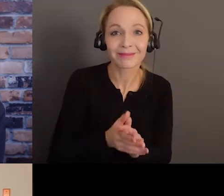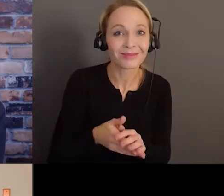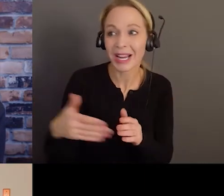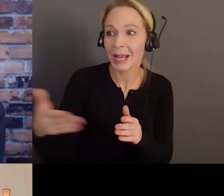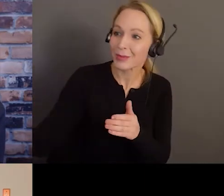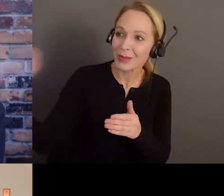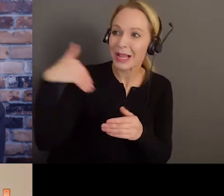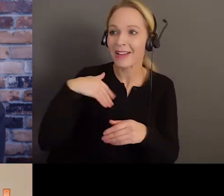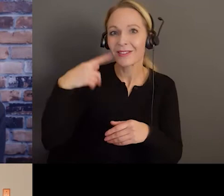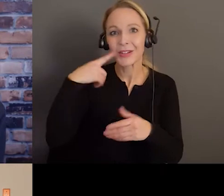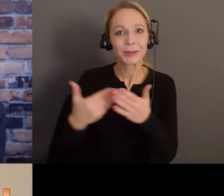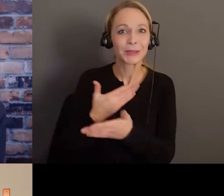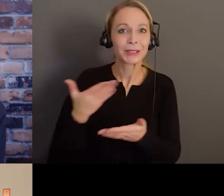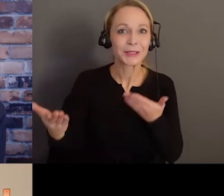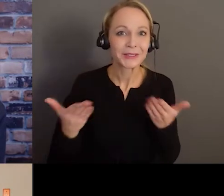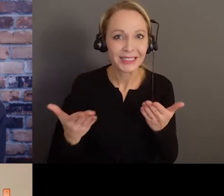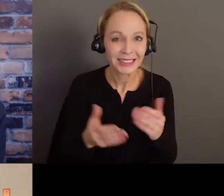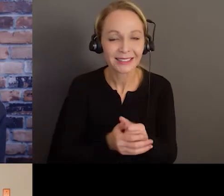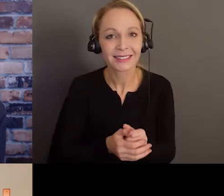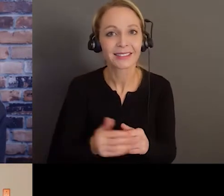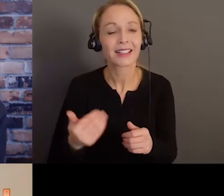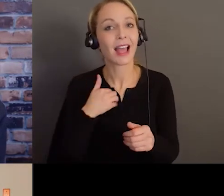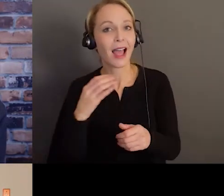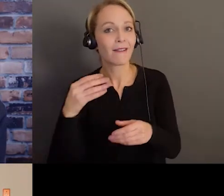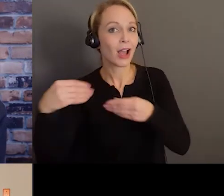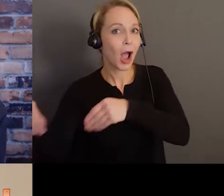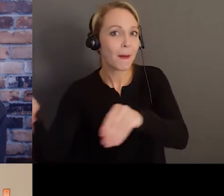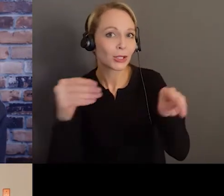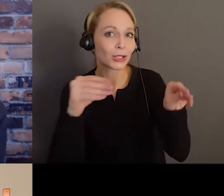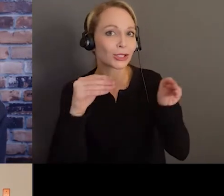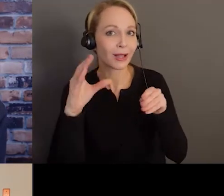THERE IS COMMERCE USE CASES.